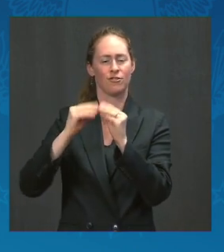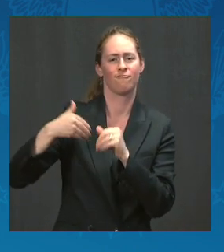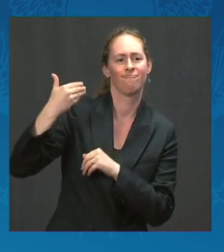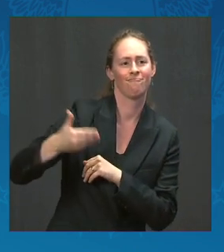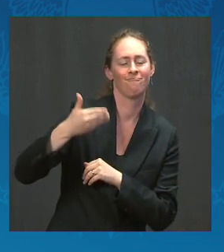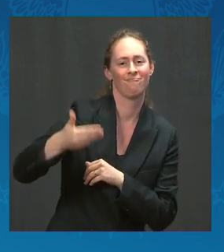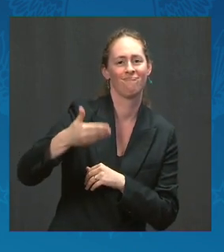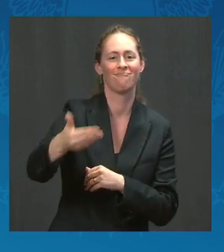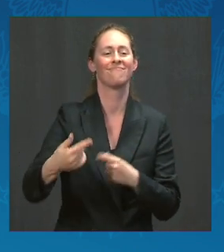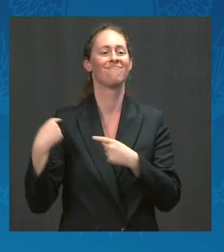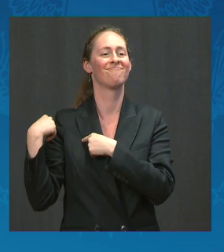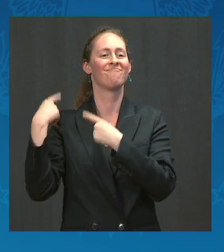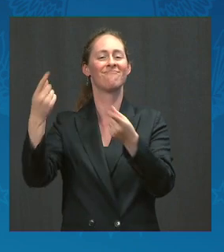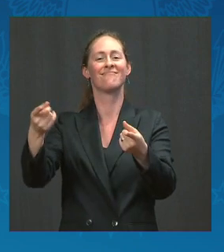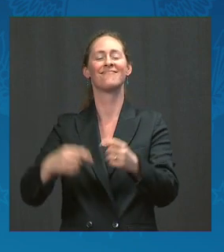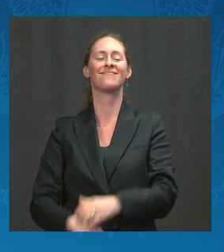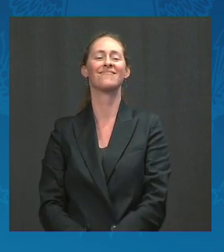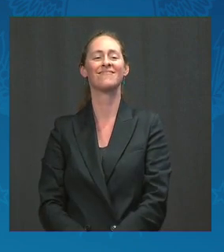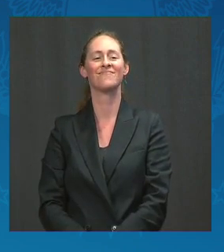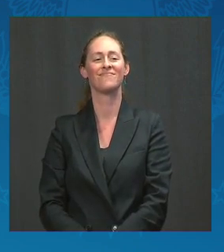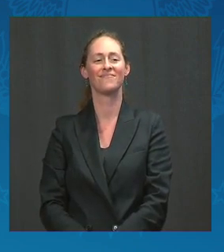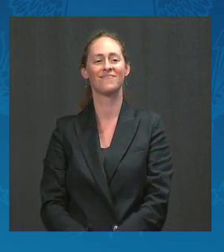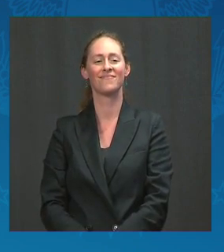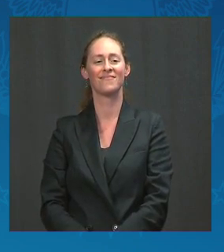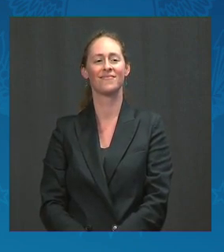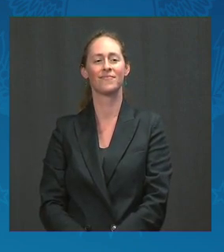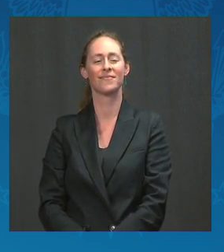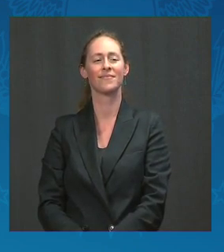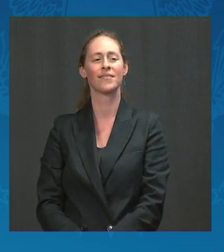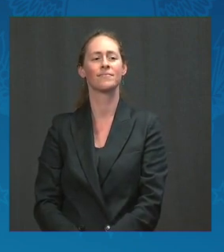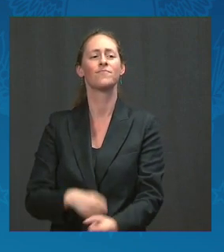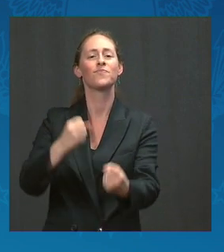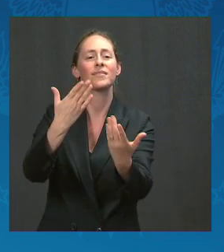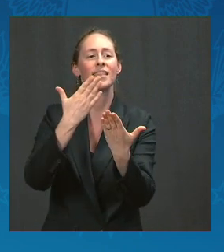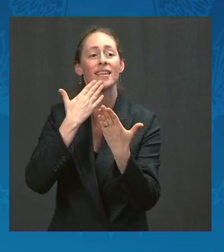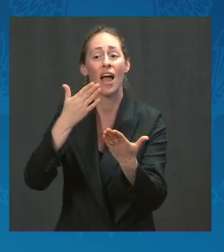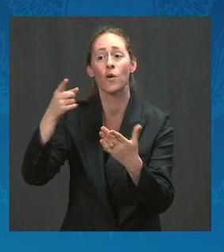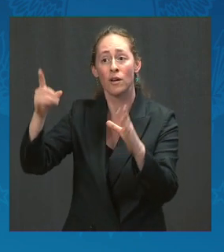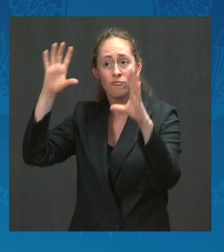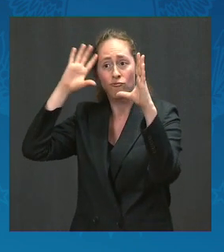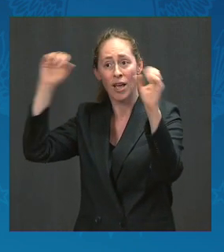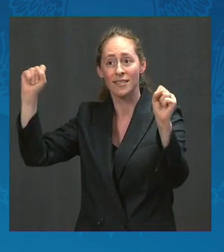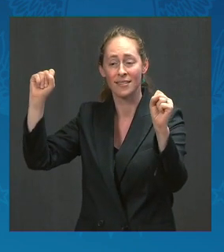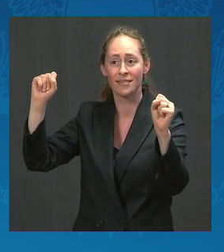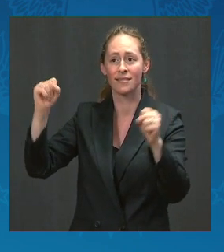And so let me thank again, President Hoffler, President Elect Judge Carlos Moore,